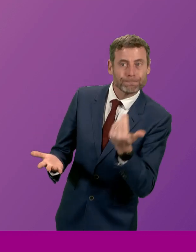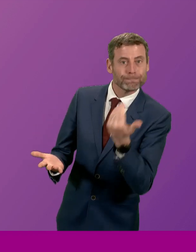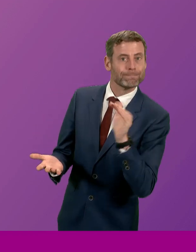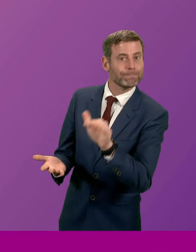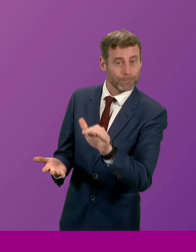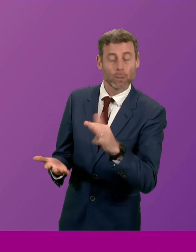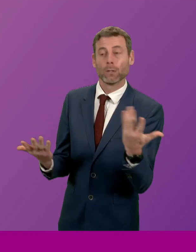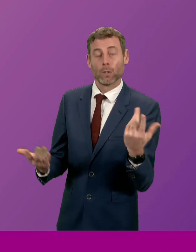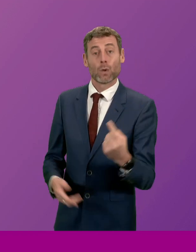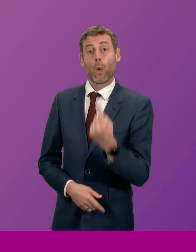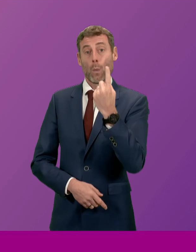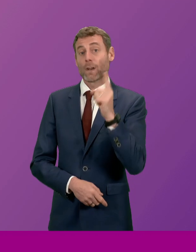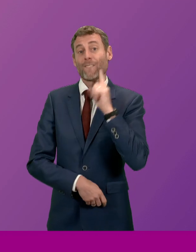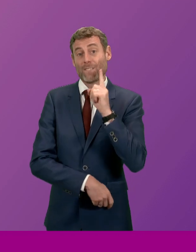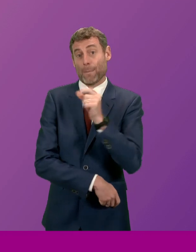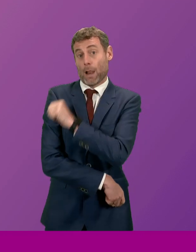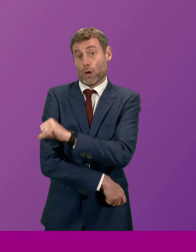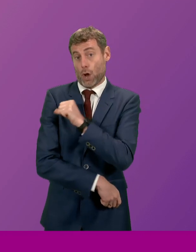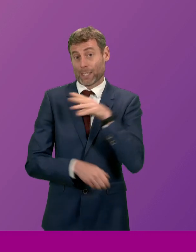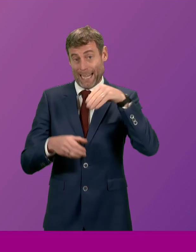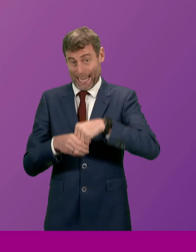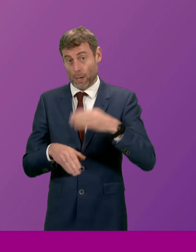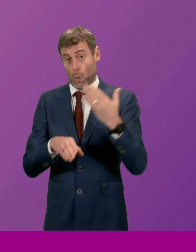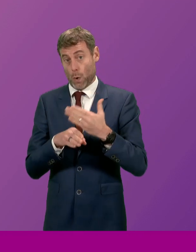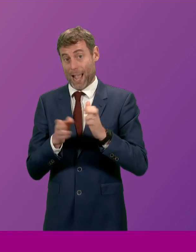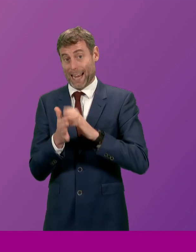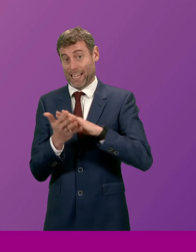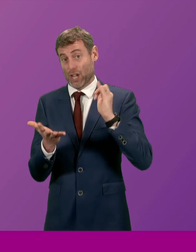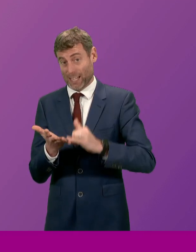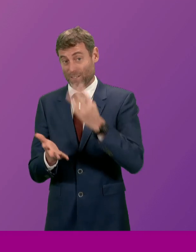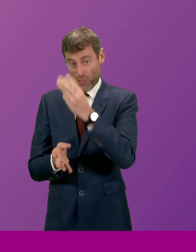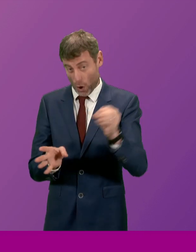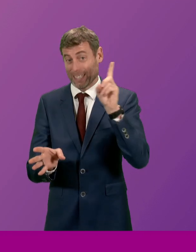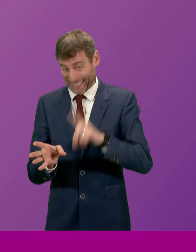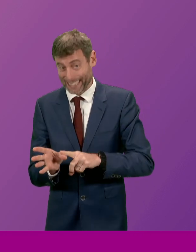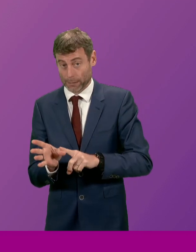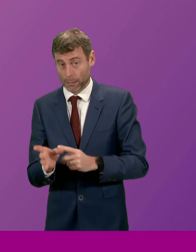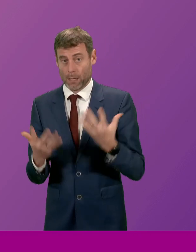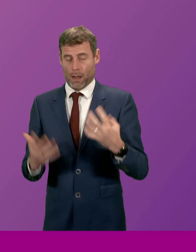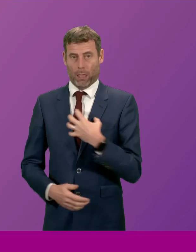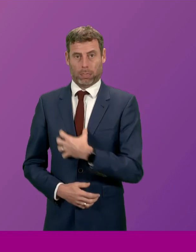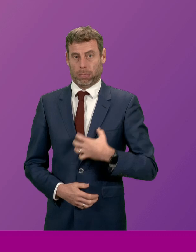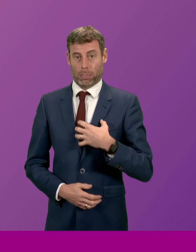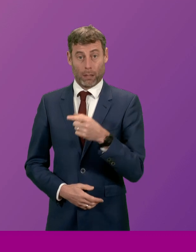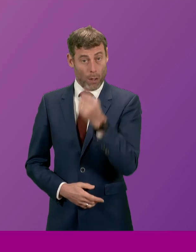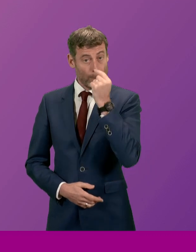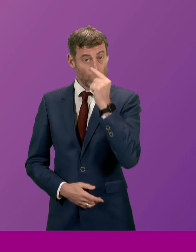A female nurse with 30 years of dedicated service to the NHS faces the sack for her concerns about